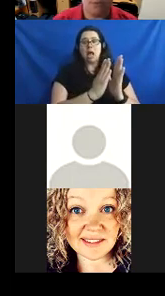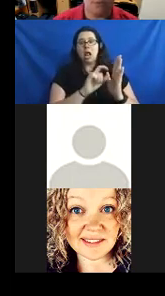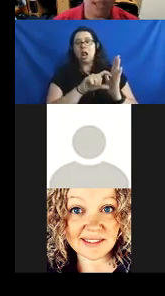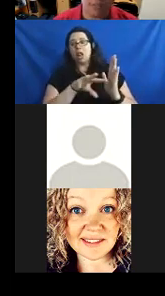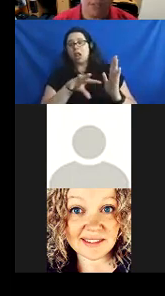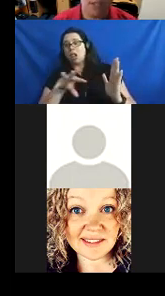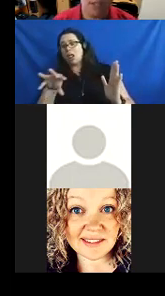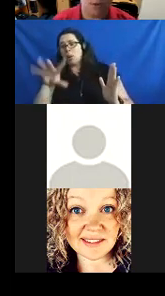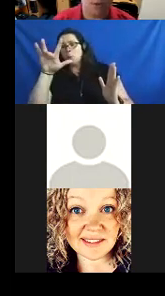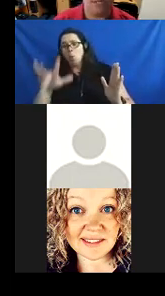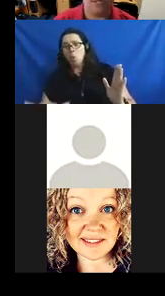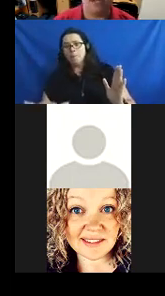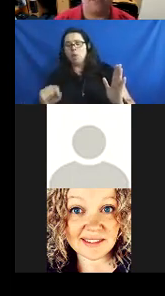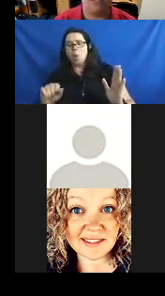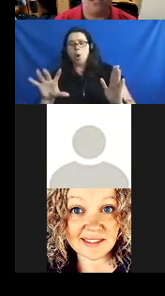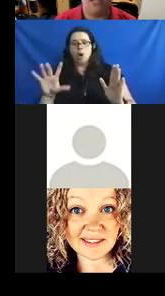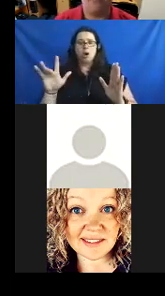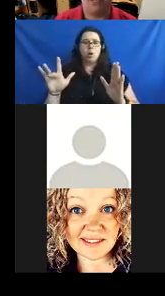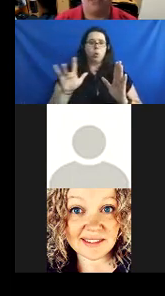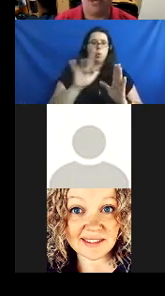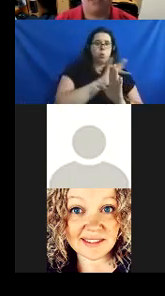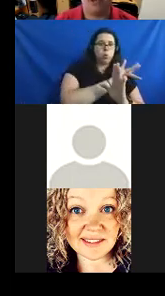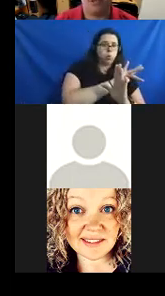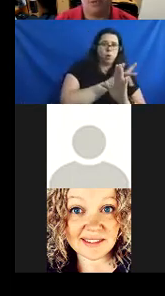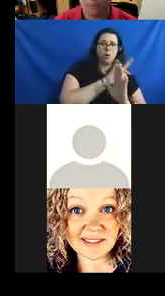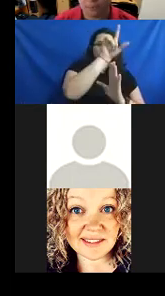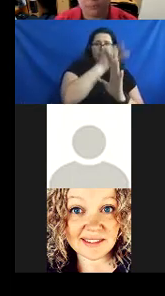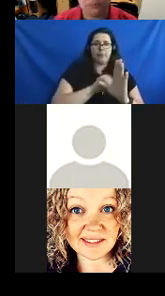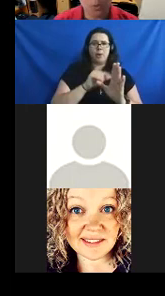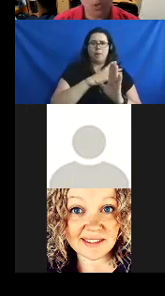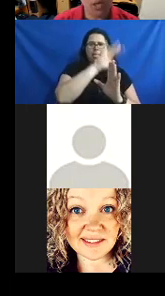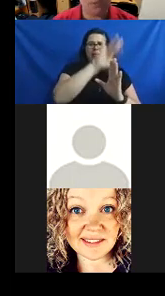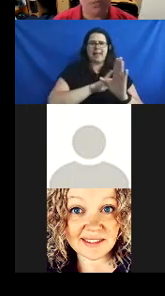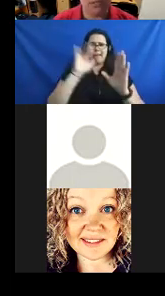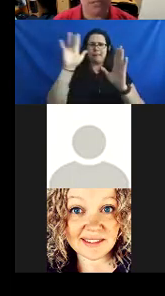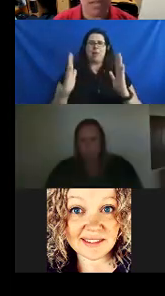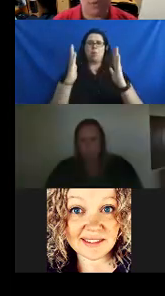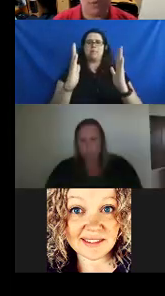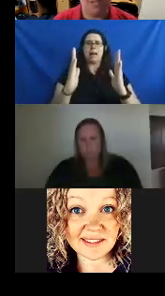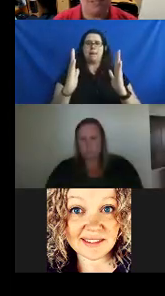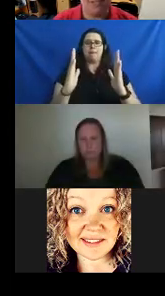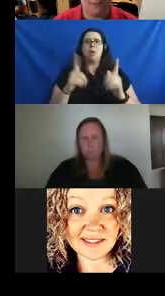TEXT OR ALL THE WAY TO THE LEFT. FRICTION BRAKES ALSO WILL HELP YOU ADJUST HOW DIFFICULT OR